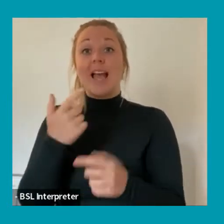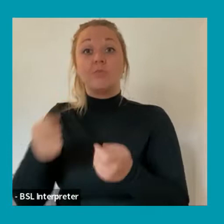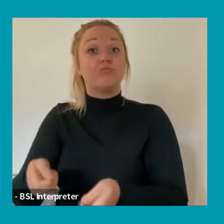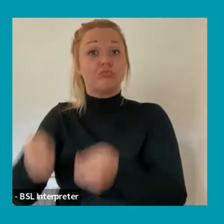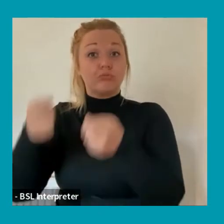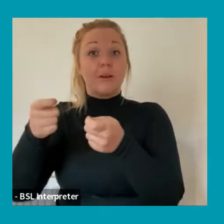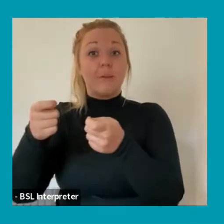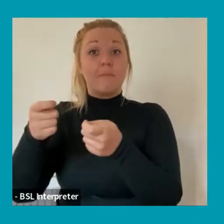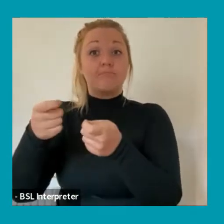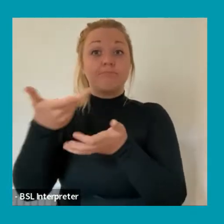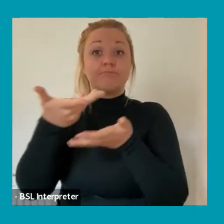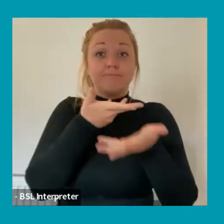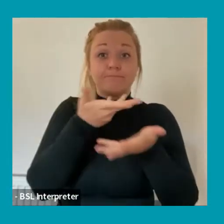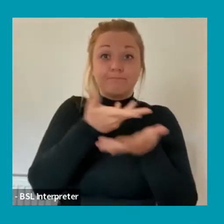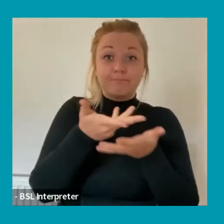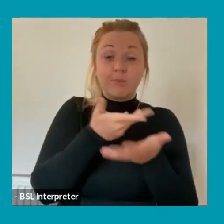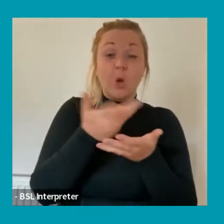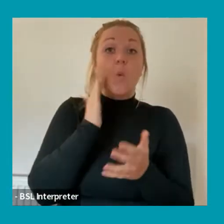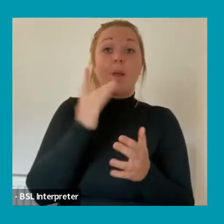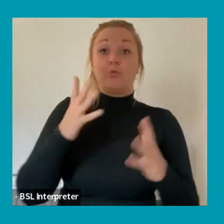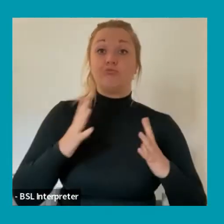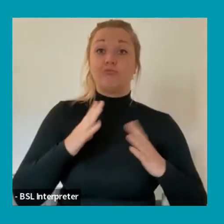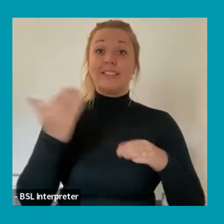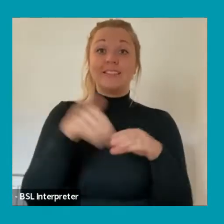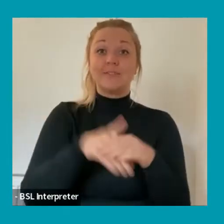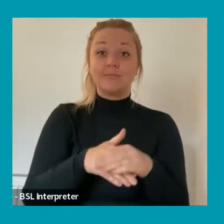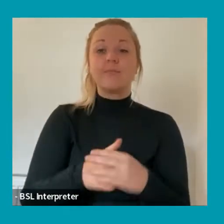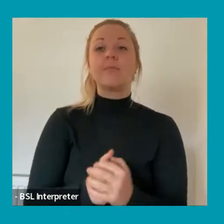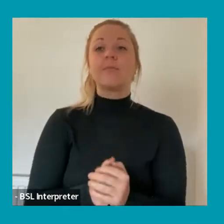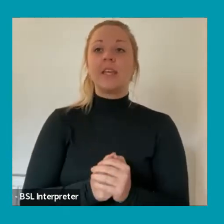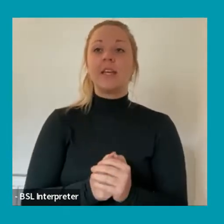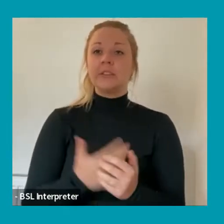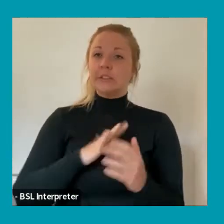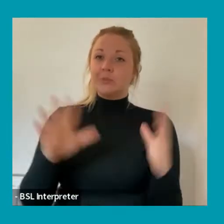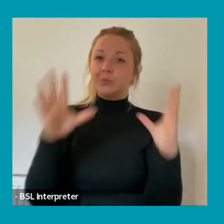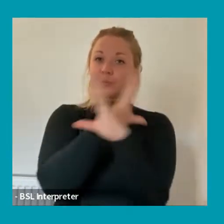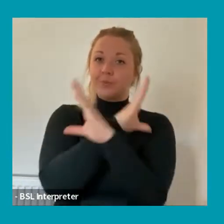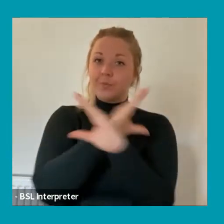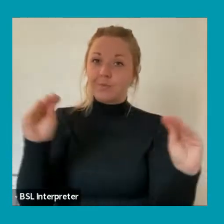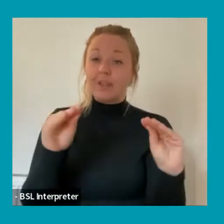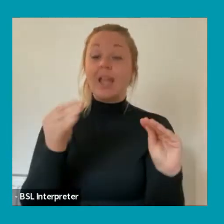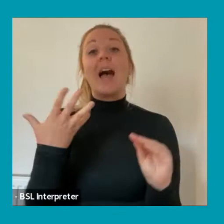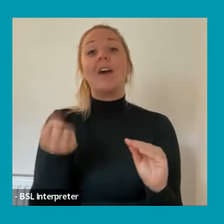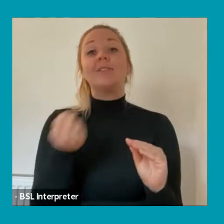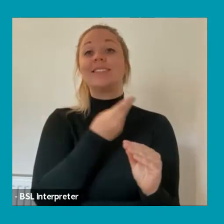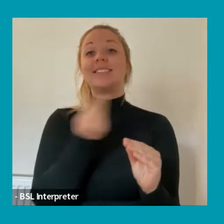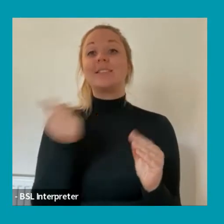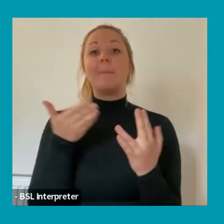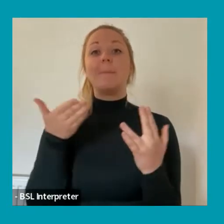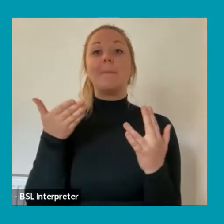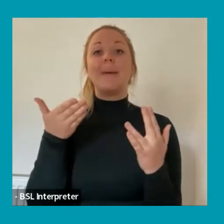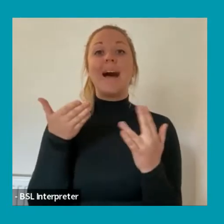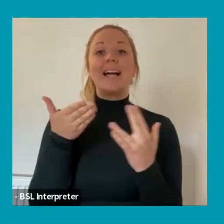As and when you want to join in. Just to let you know we have some accessibility options for you.